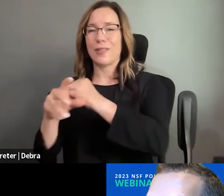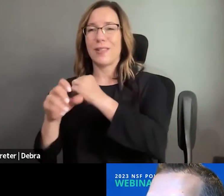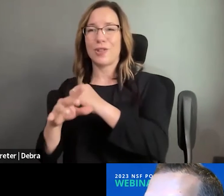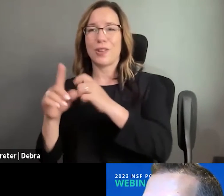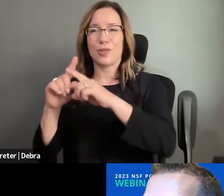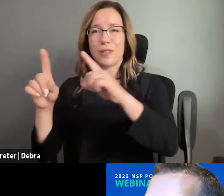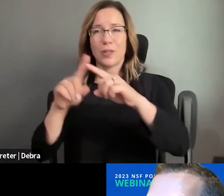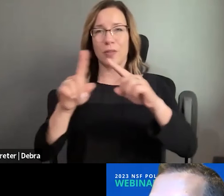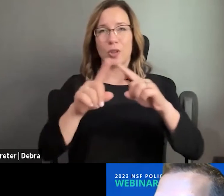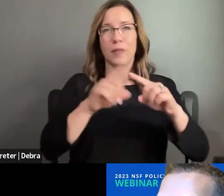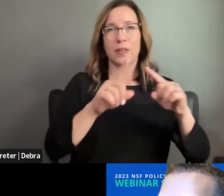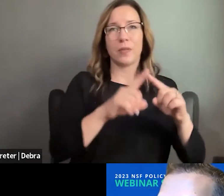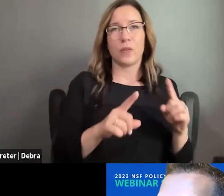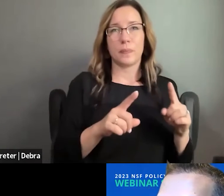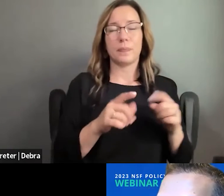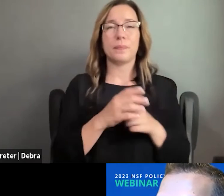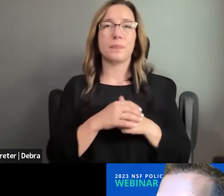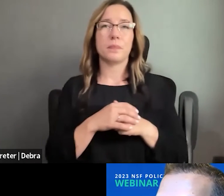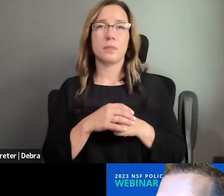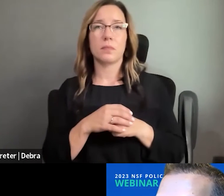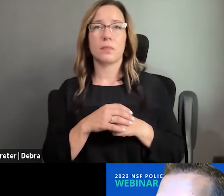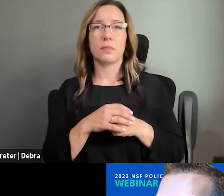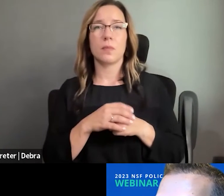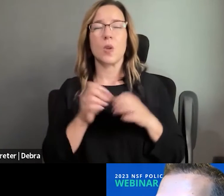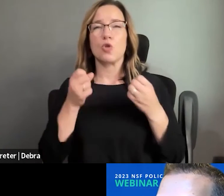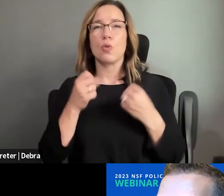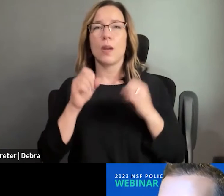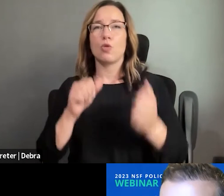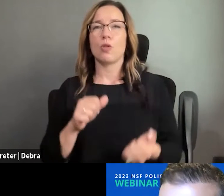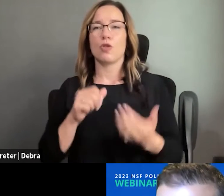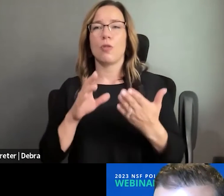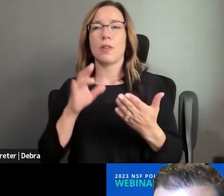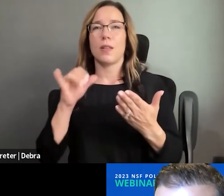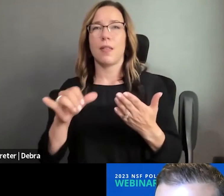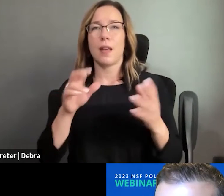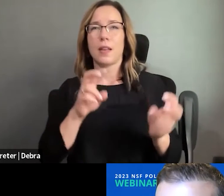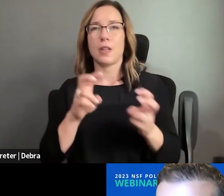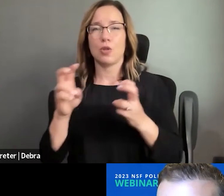we're really trying to address that issue of the limitation on